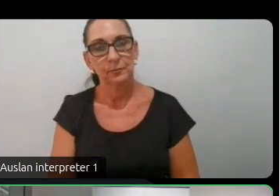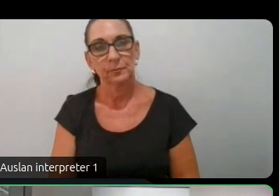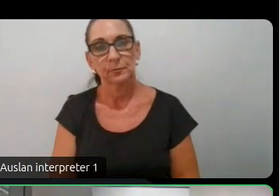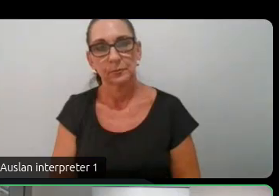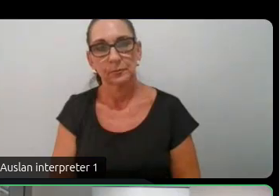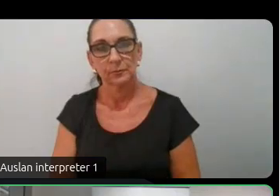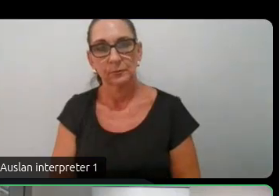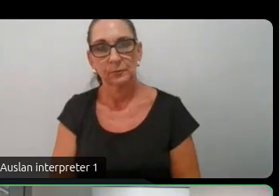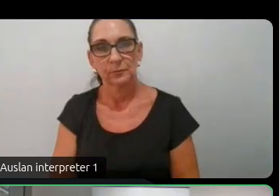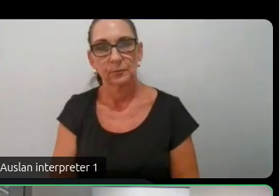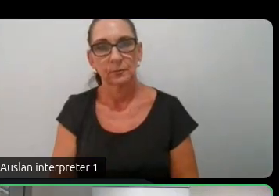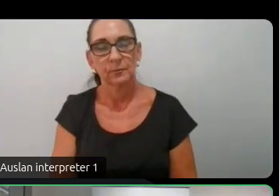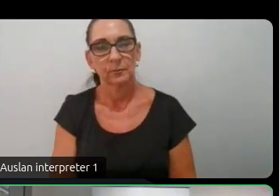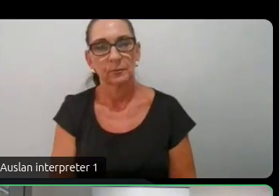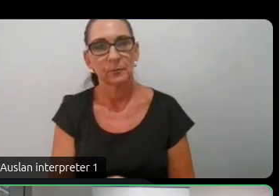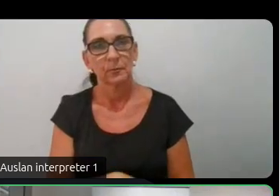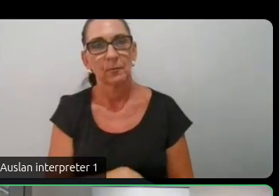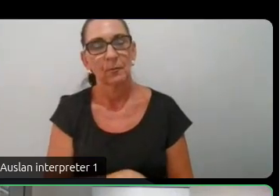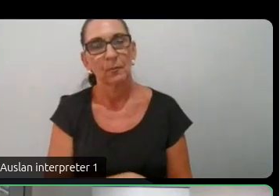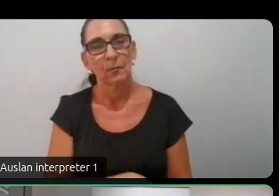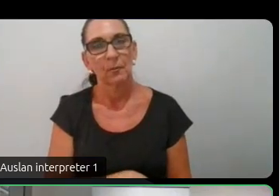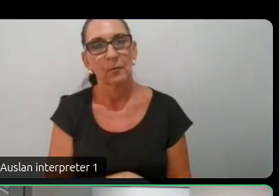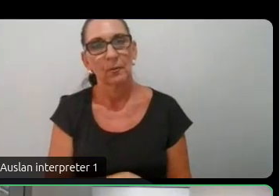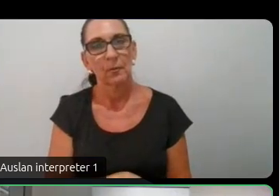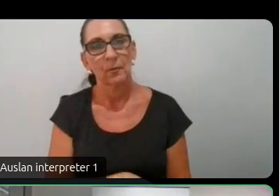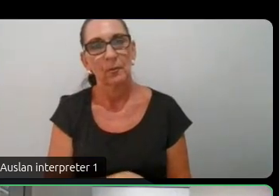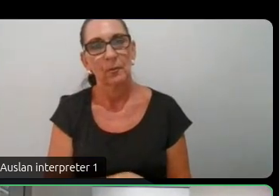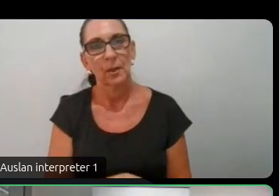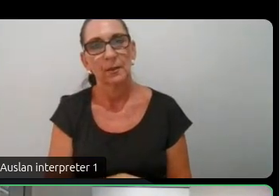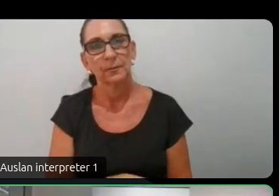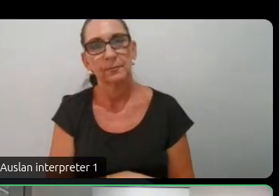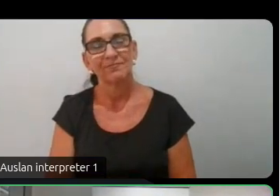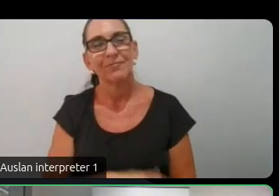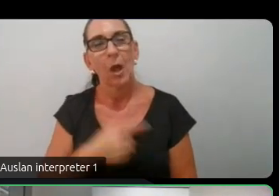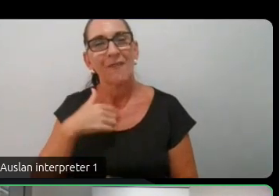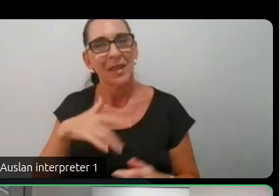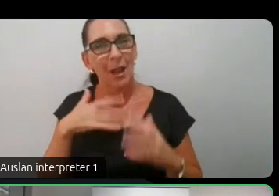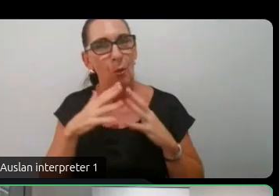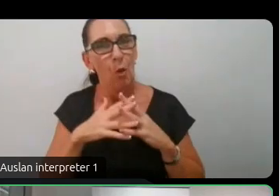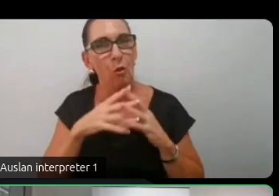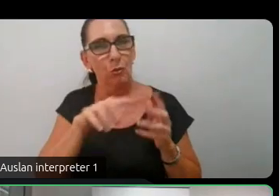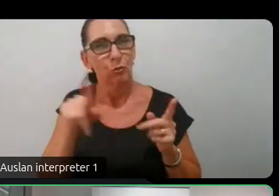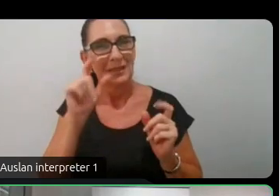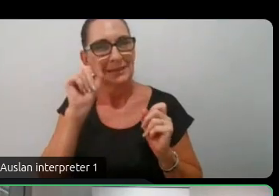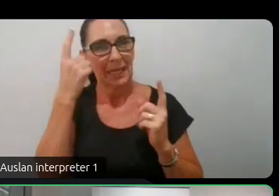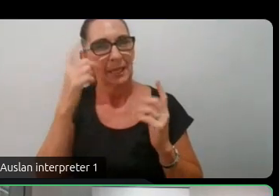Um, I think this is important to understand in terms of uh going into what we're going